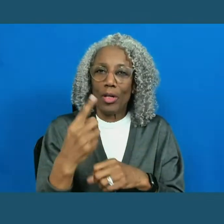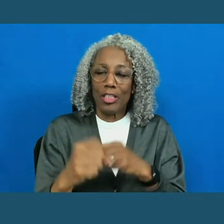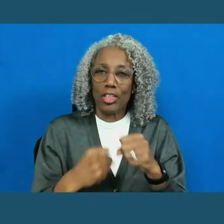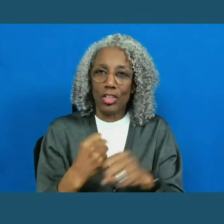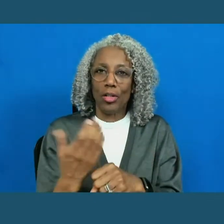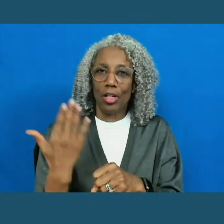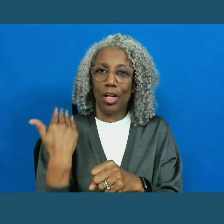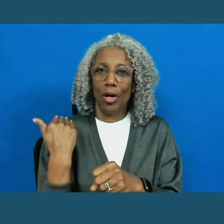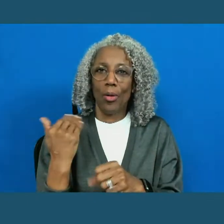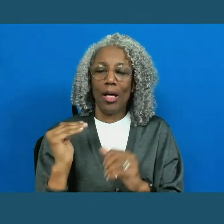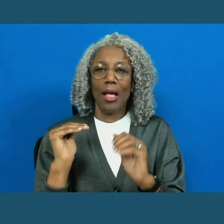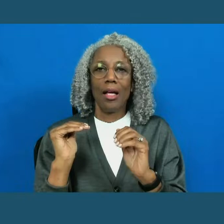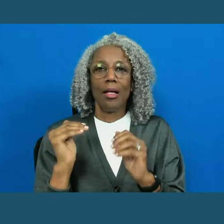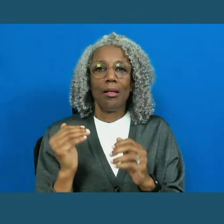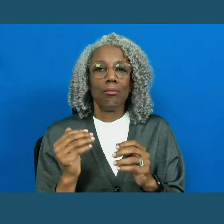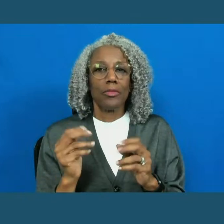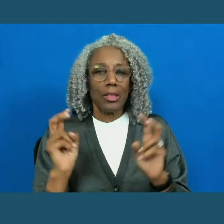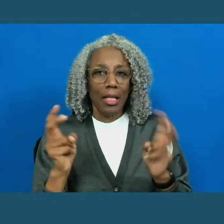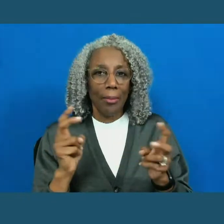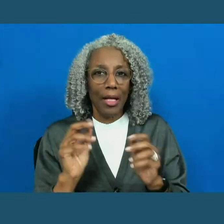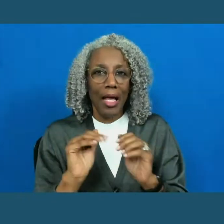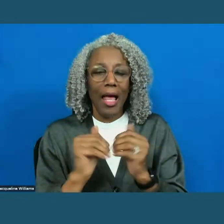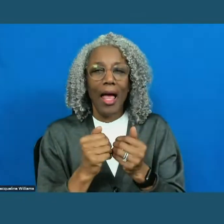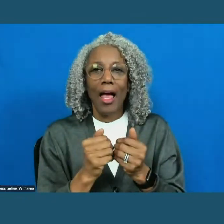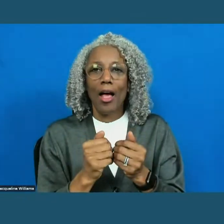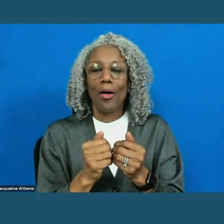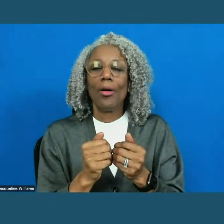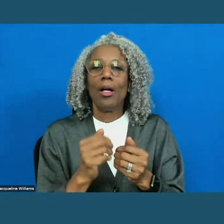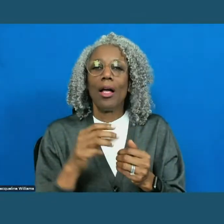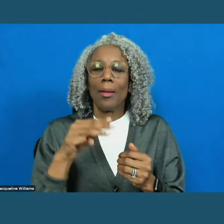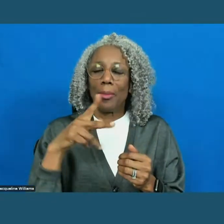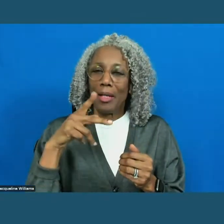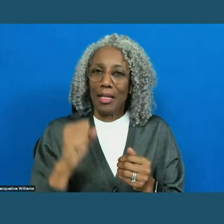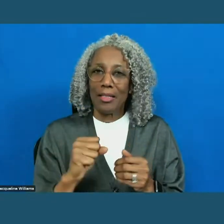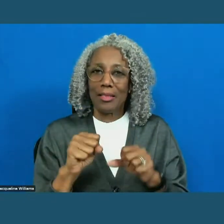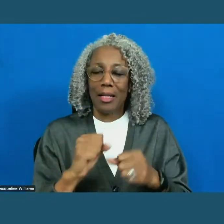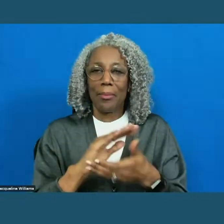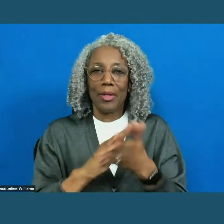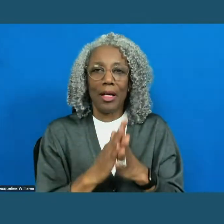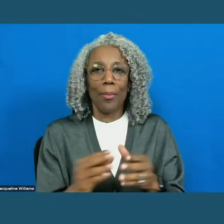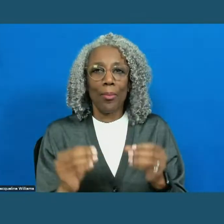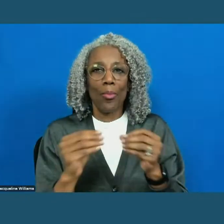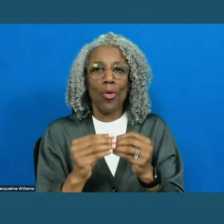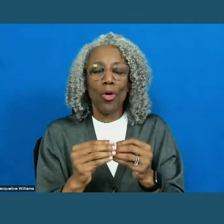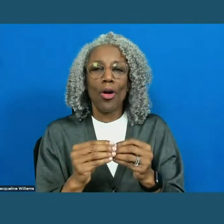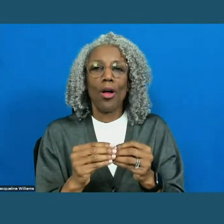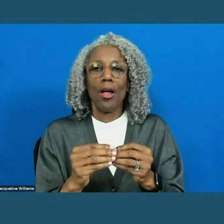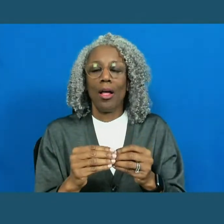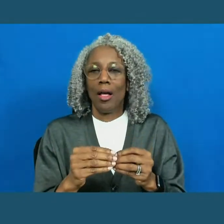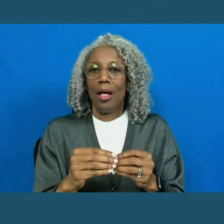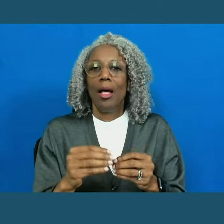us to submit to you more than a year ago about how the M.C.P.S. could become more cultural,